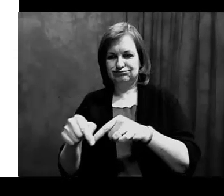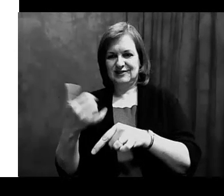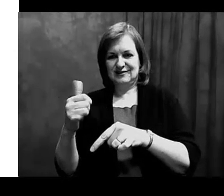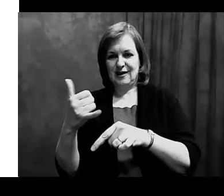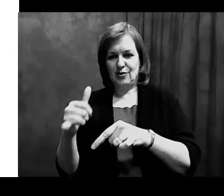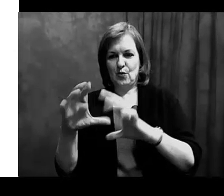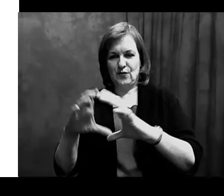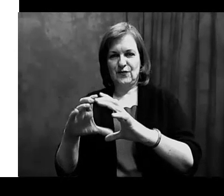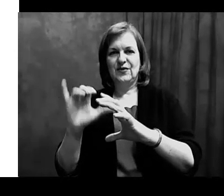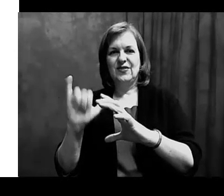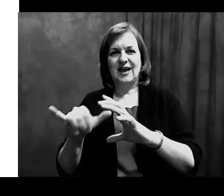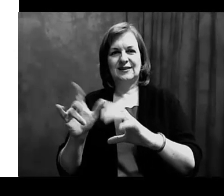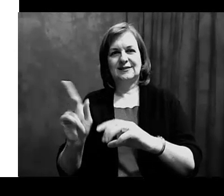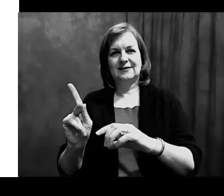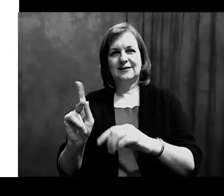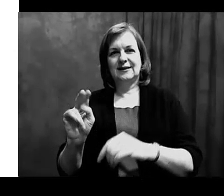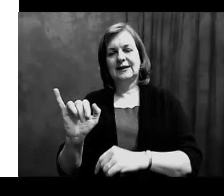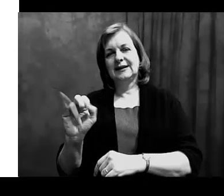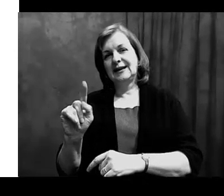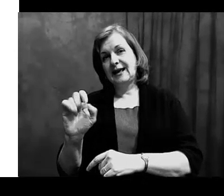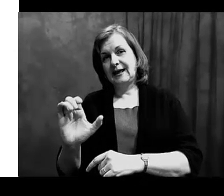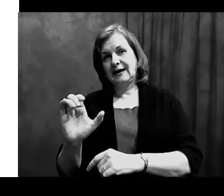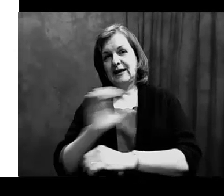is now kinetic energy!